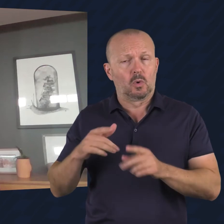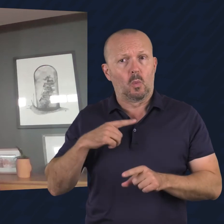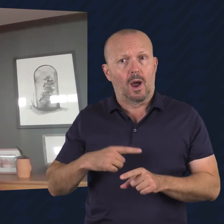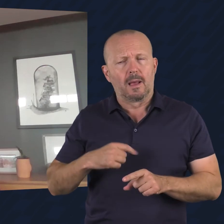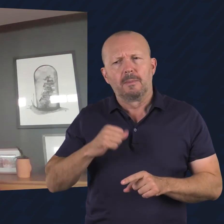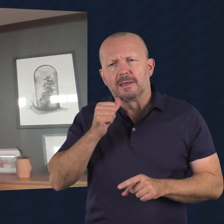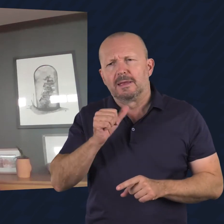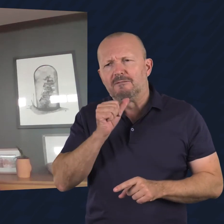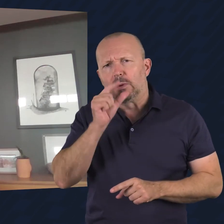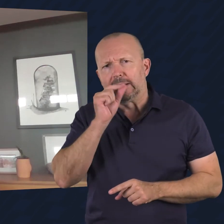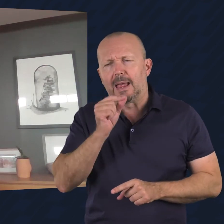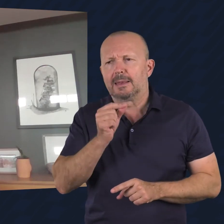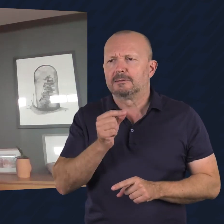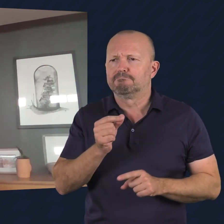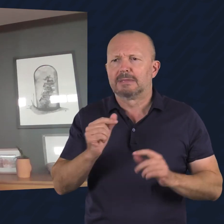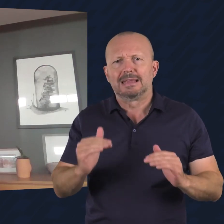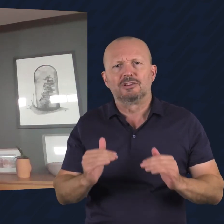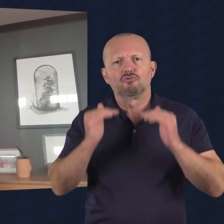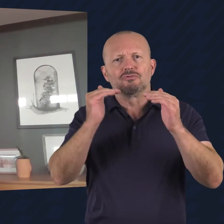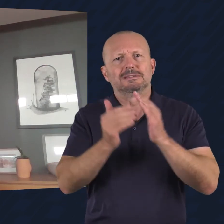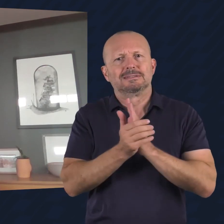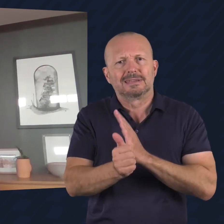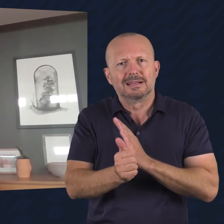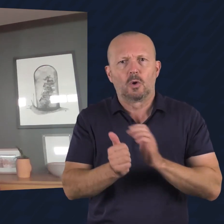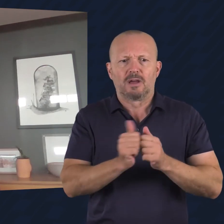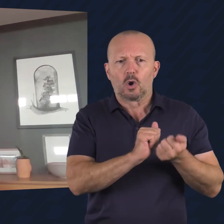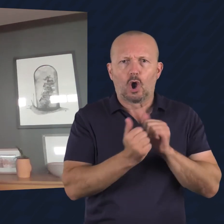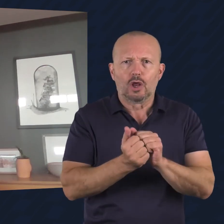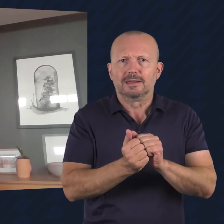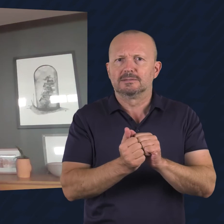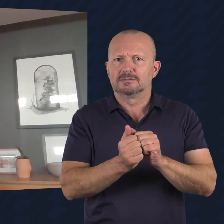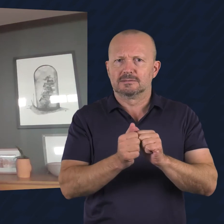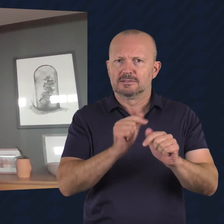is that I think if we can upskill our colleagues and our peers in a way that they